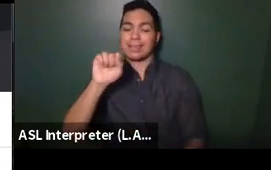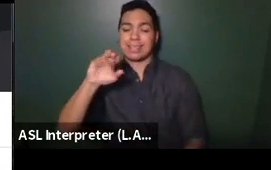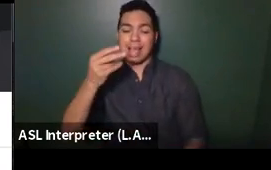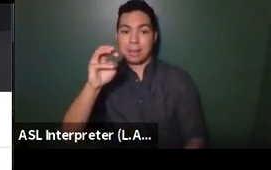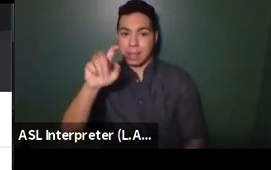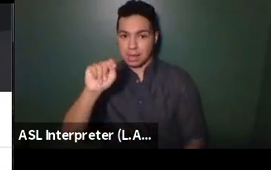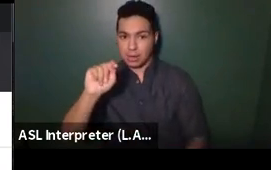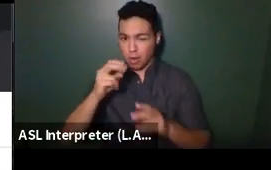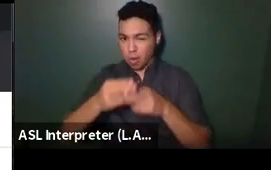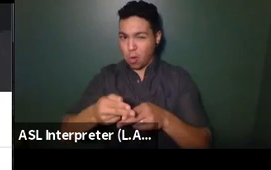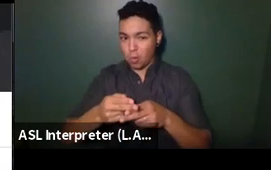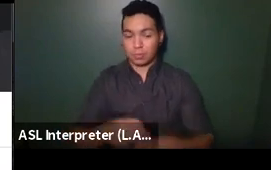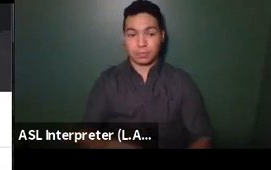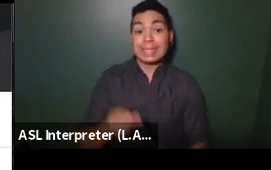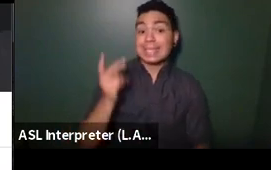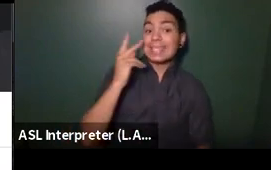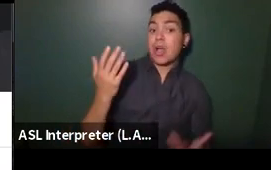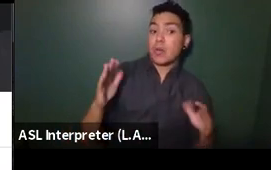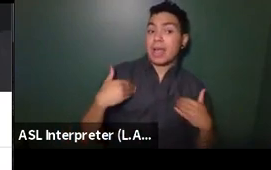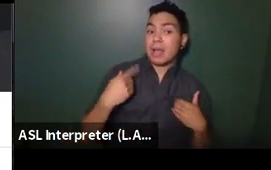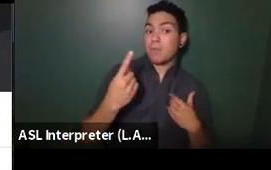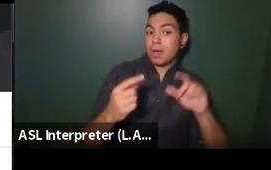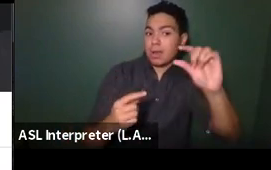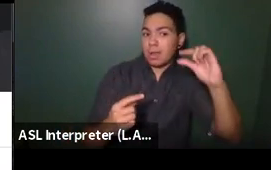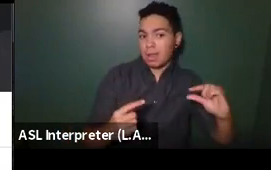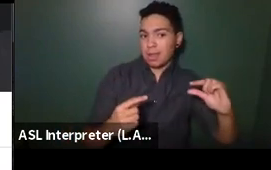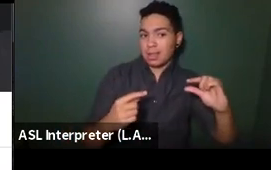Katherine Livick - ESD 112: And you can see I have my quizzes sorted out into a topic or at least one of them is here.